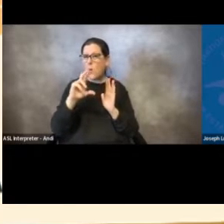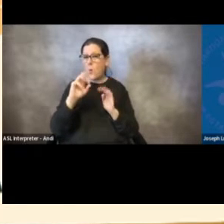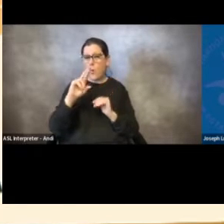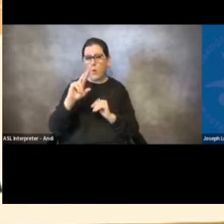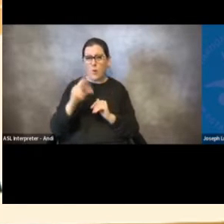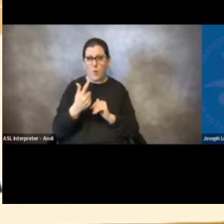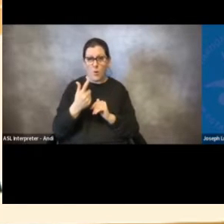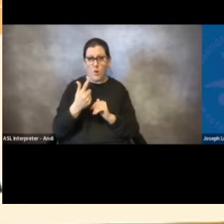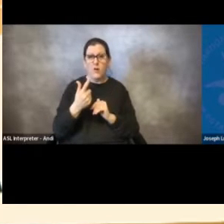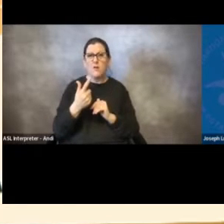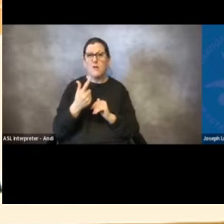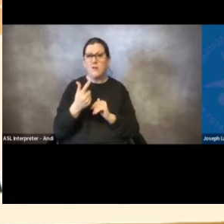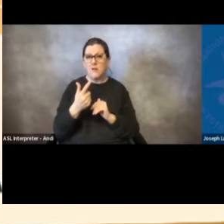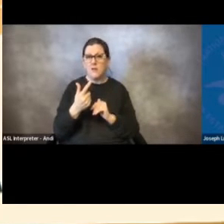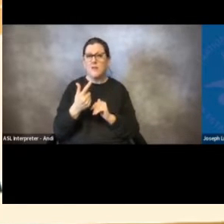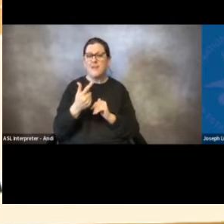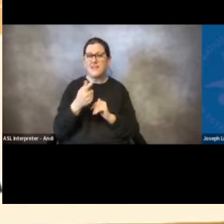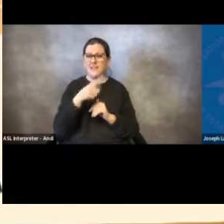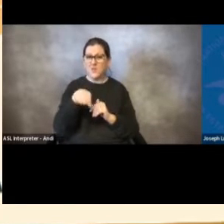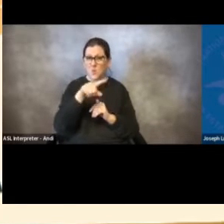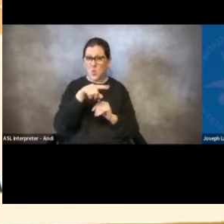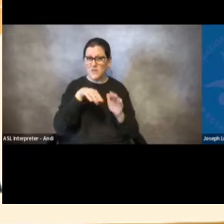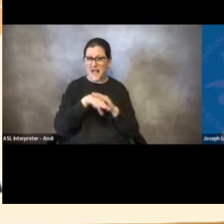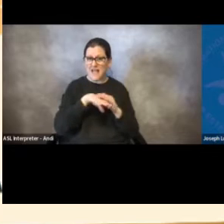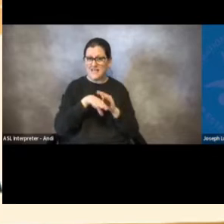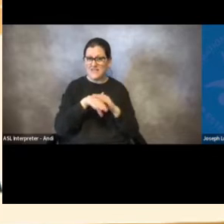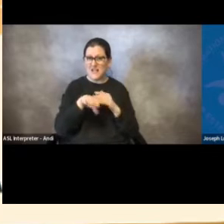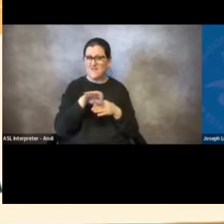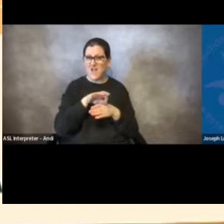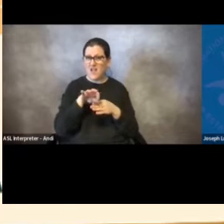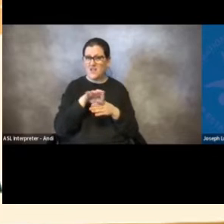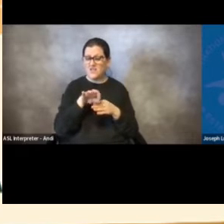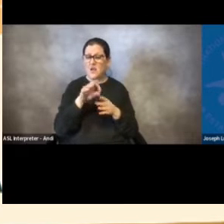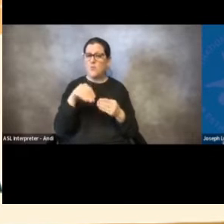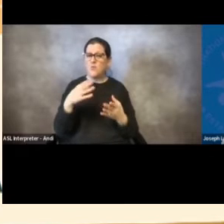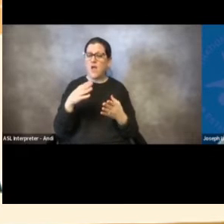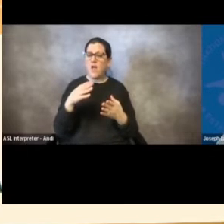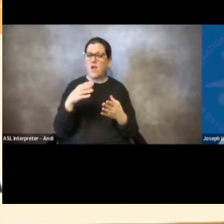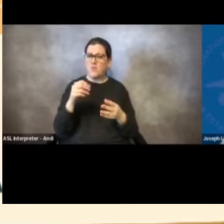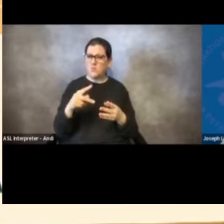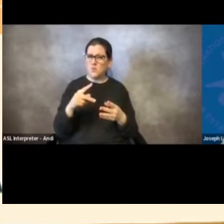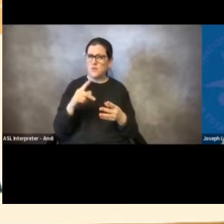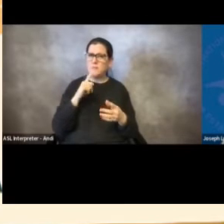home to you these access functions. I mean, we know they provide an opportunity to be that first impression, right?